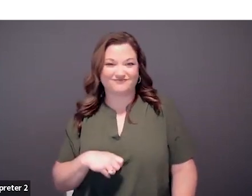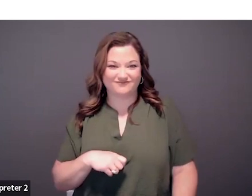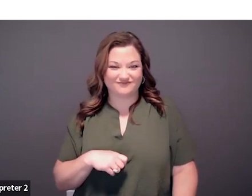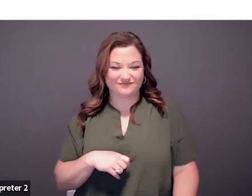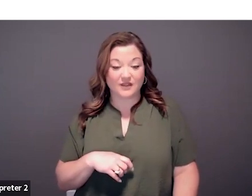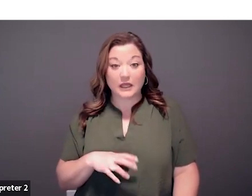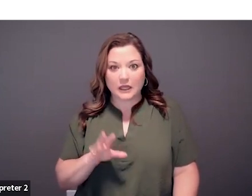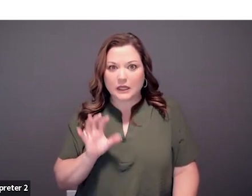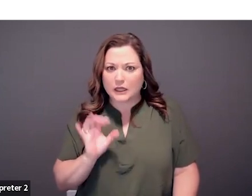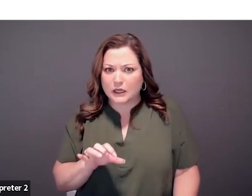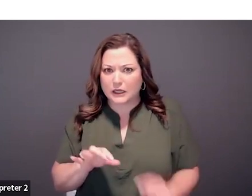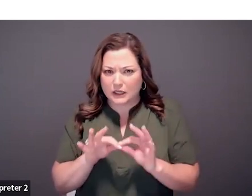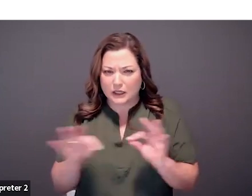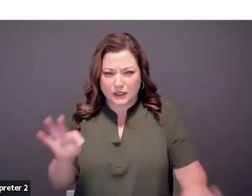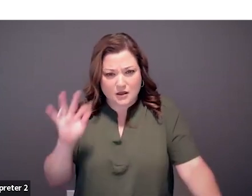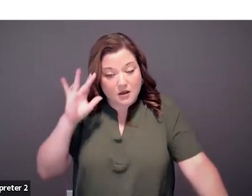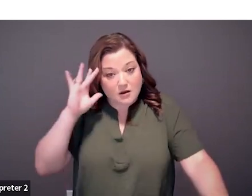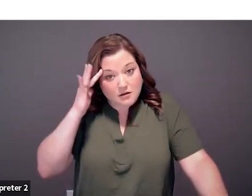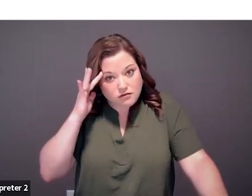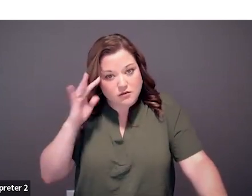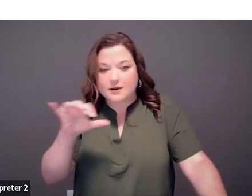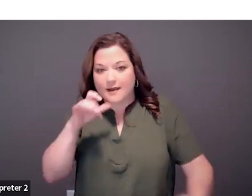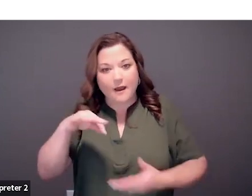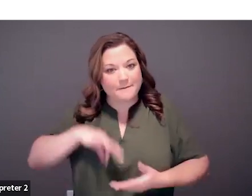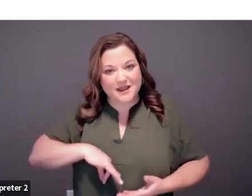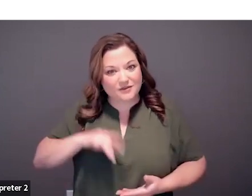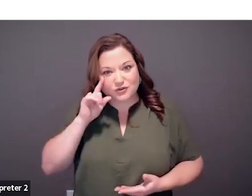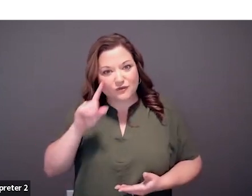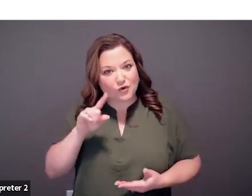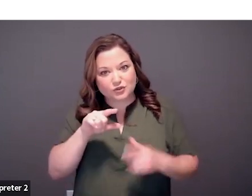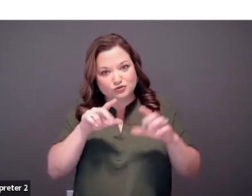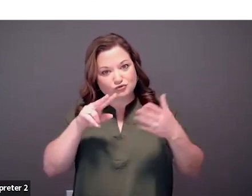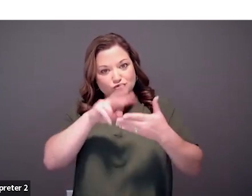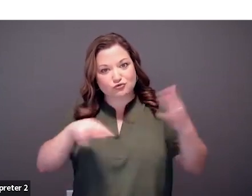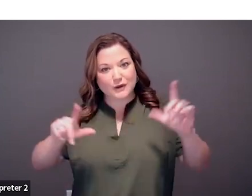That's really annoying and not helpful to a screen reader user to have that read out.